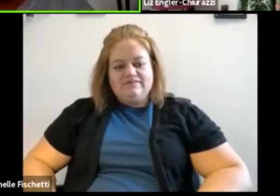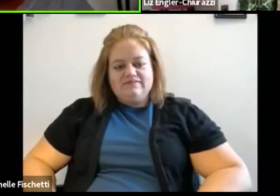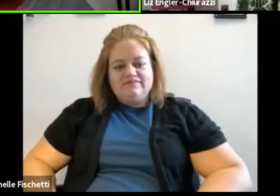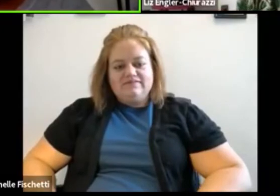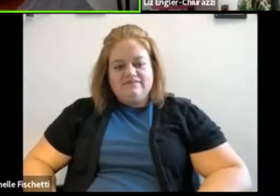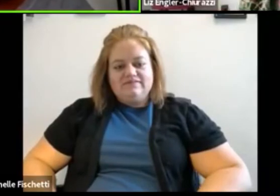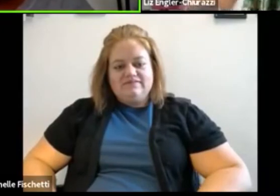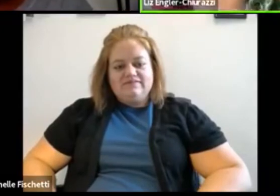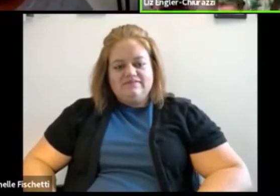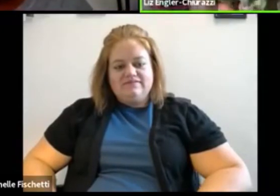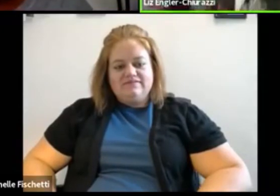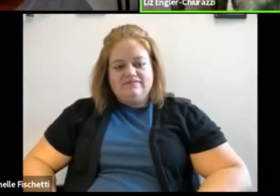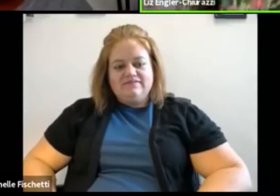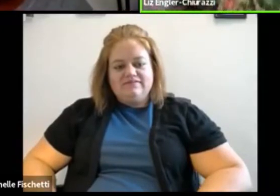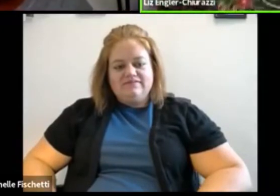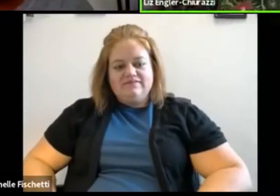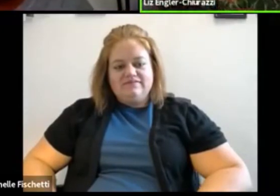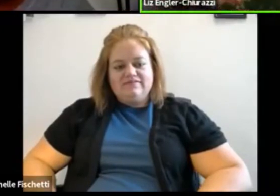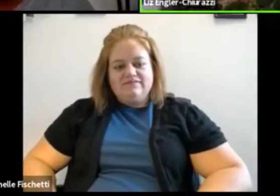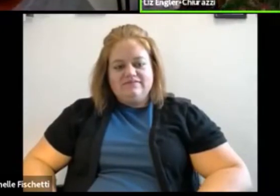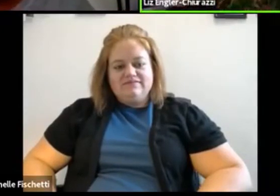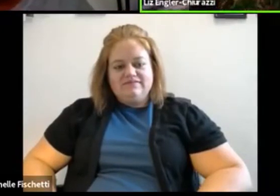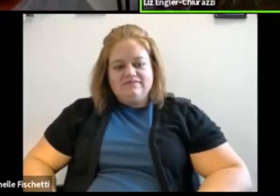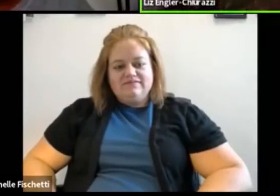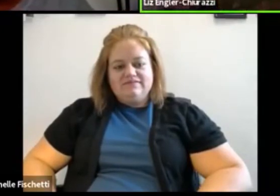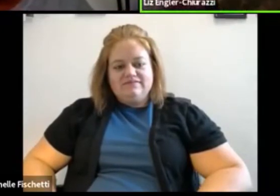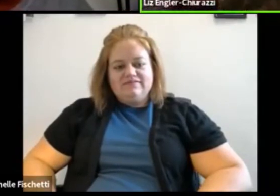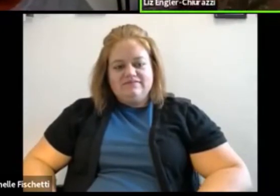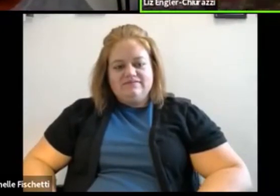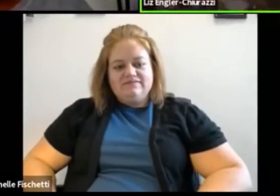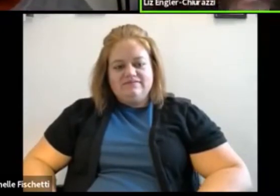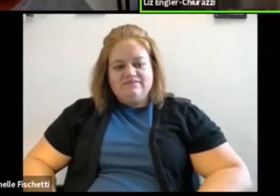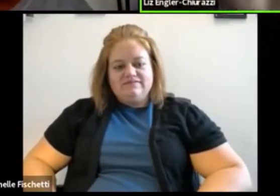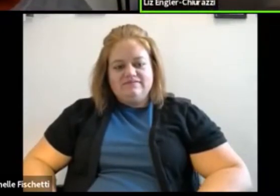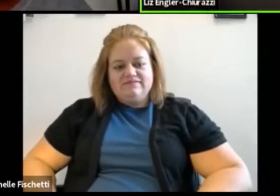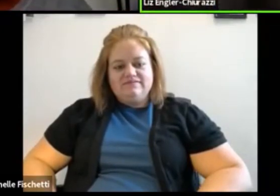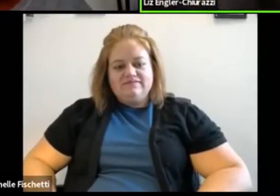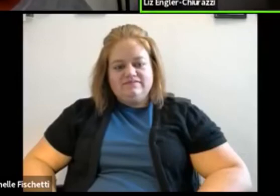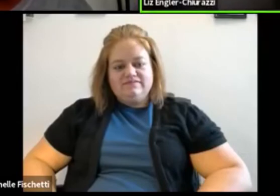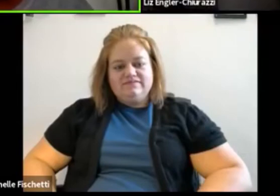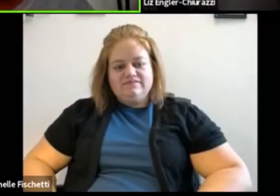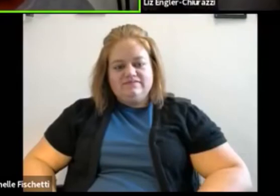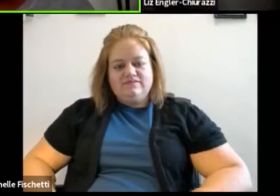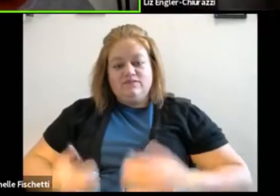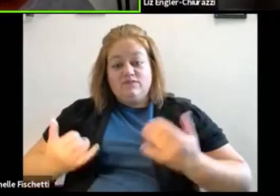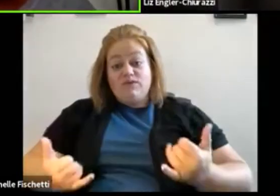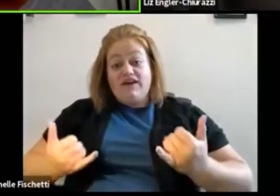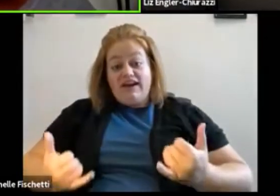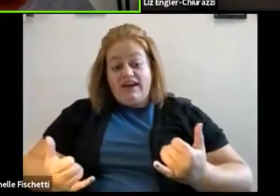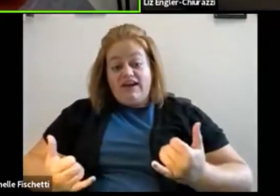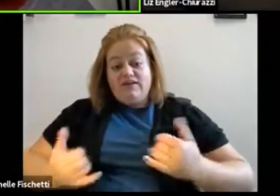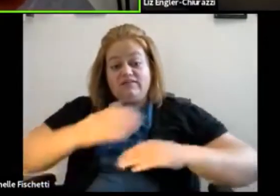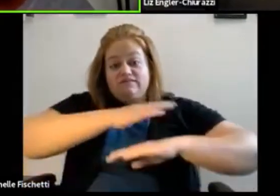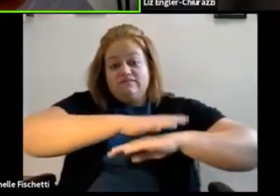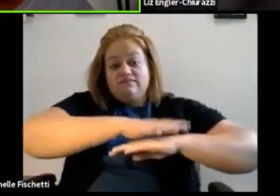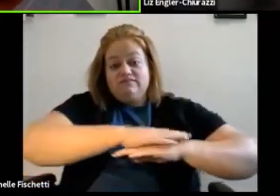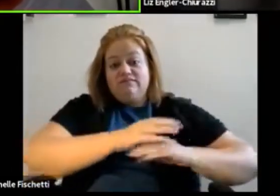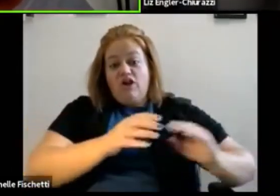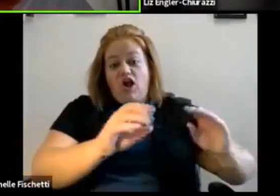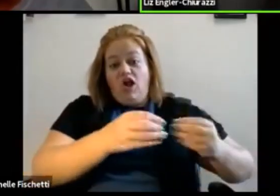okay all right so you can see that there are offices along the wall and then we